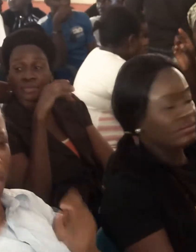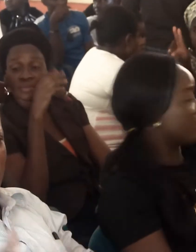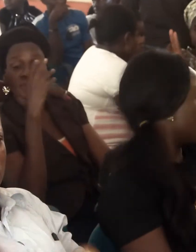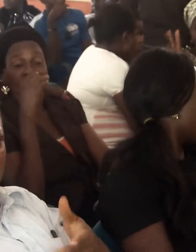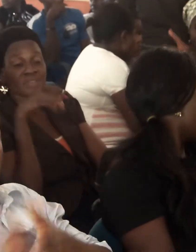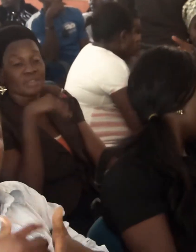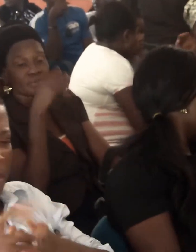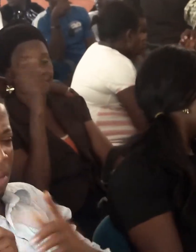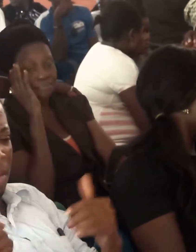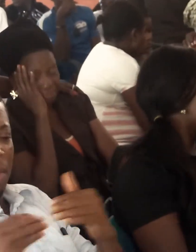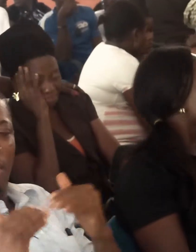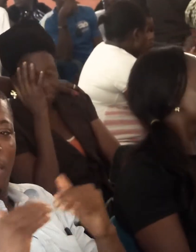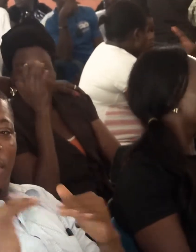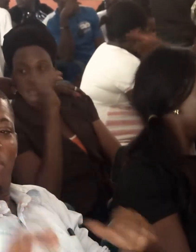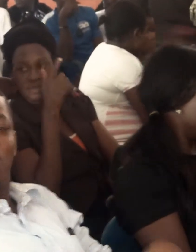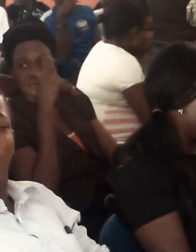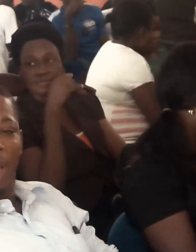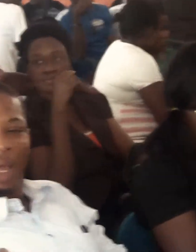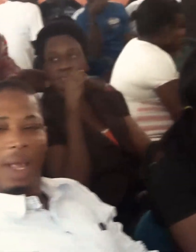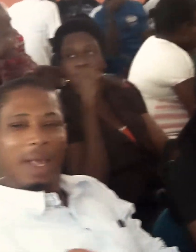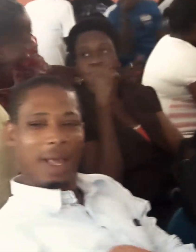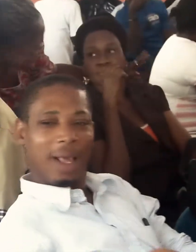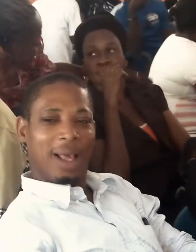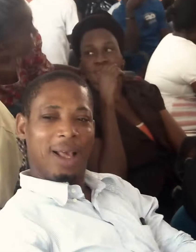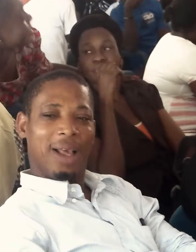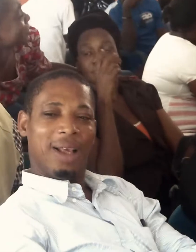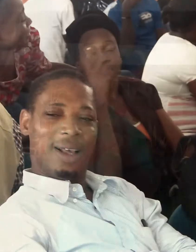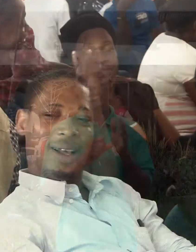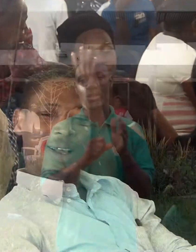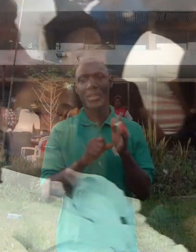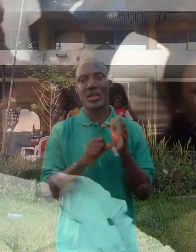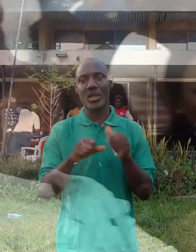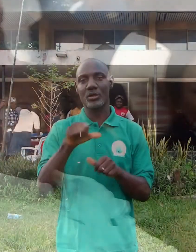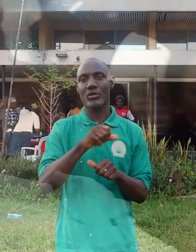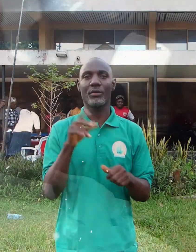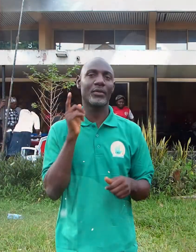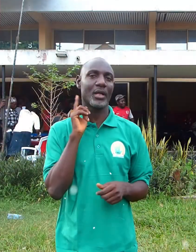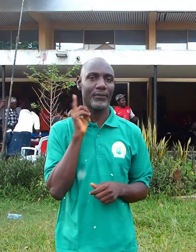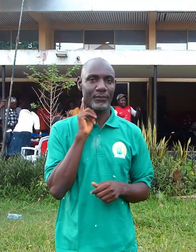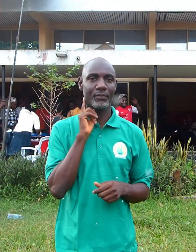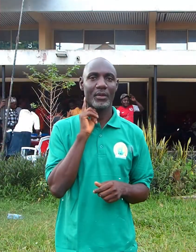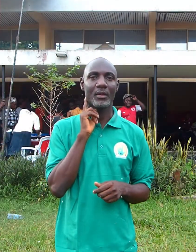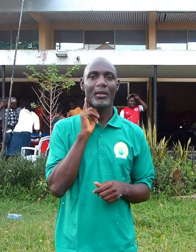that is almost dying or that is facing endangerment, the only way to revitalize them is to start